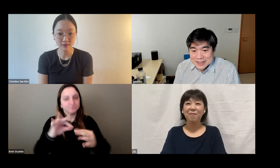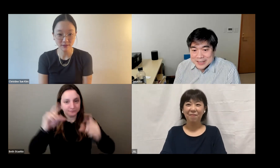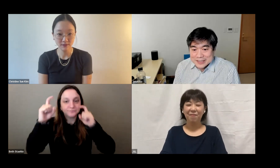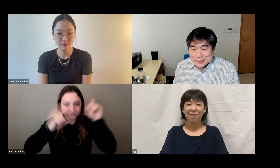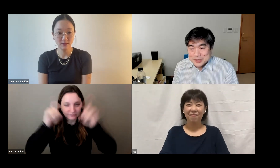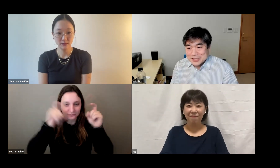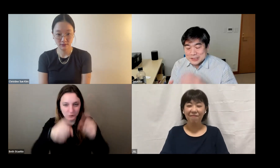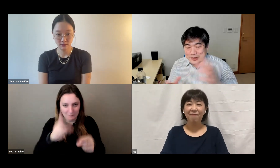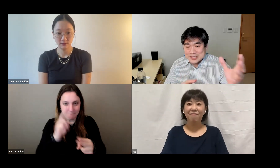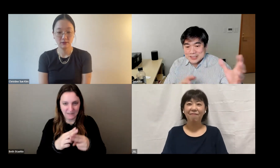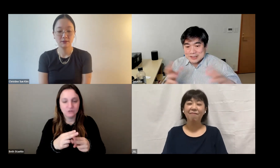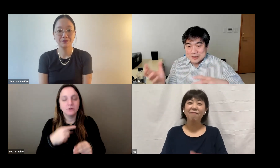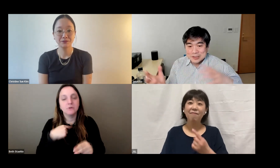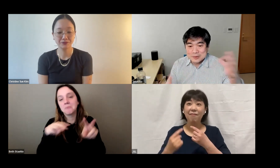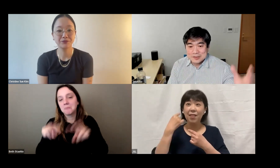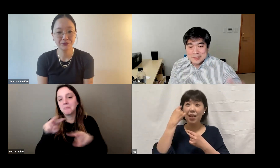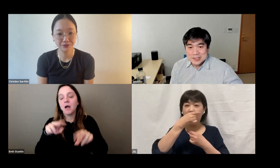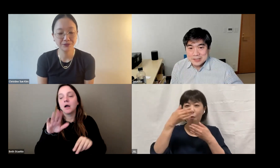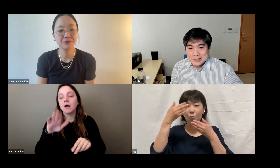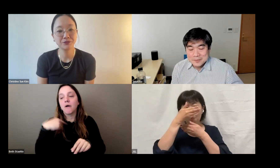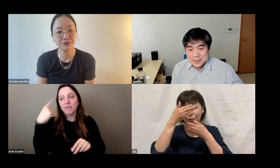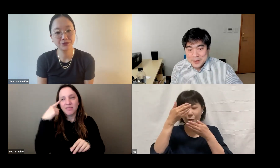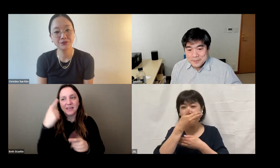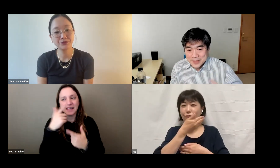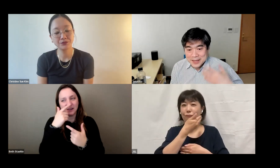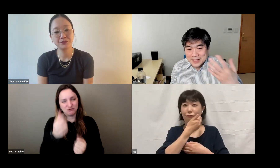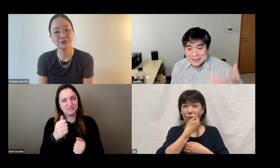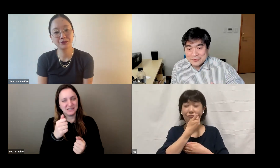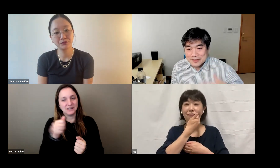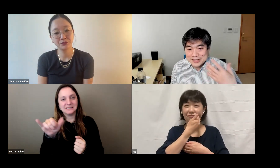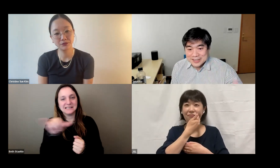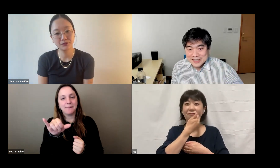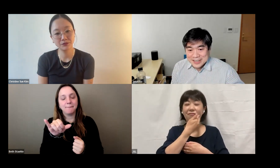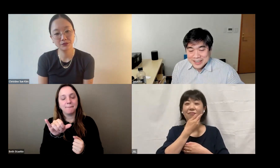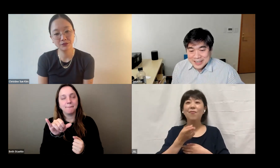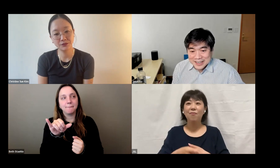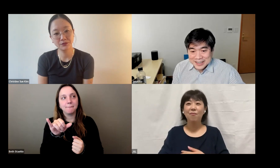I think it's really interesting also to see different